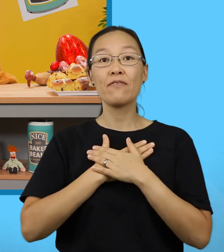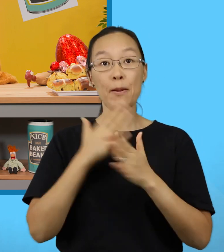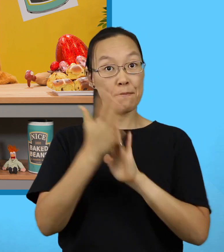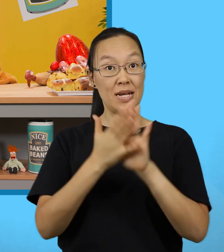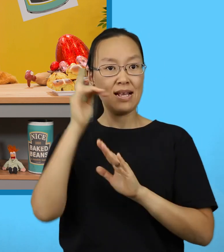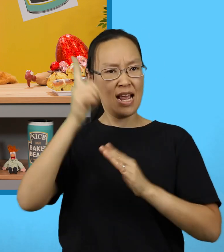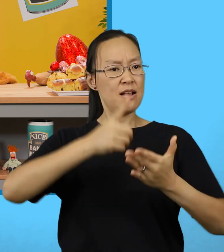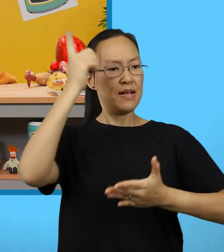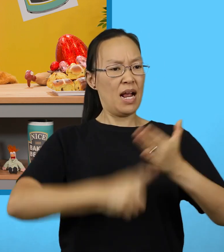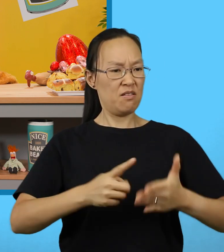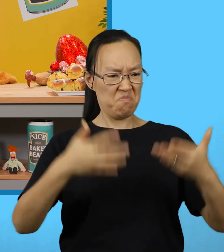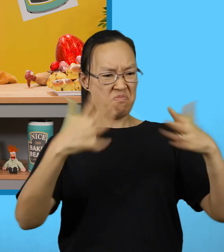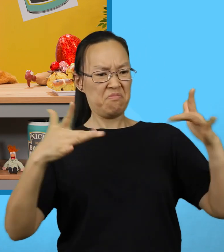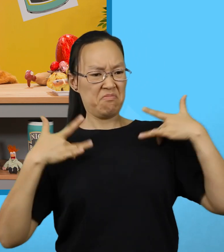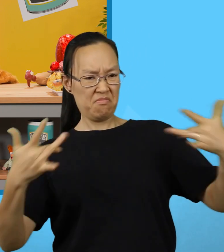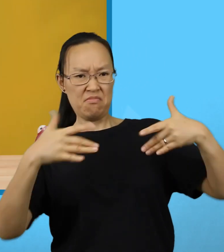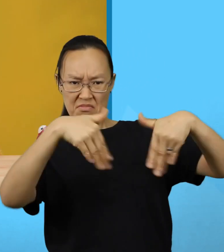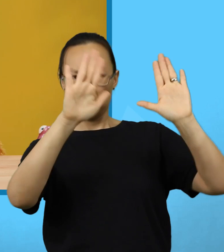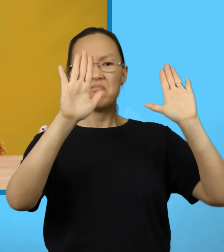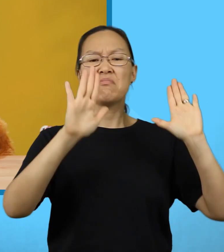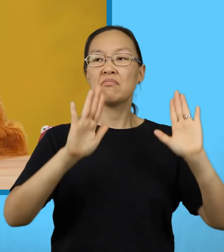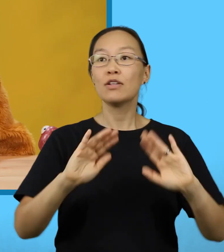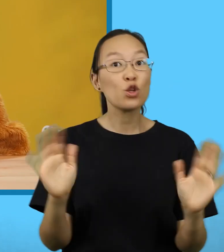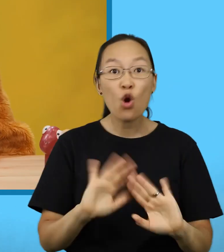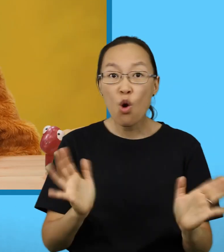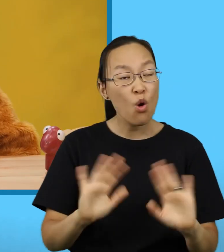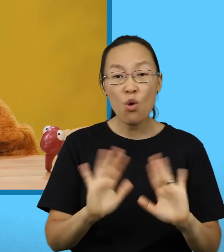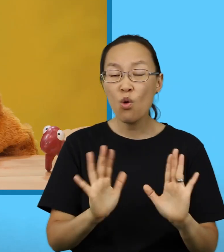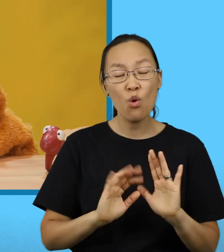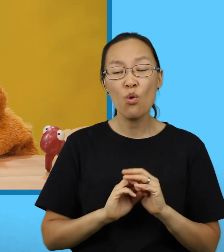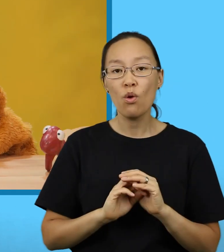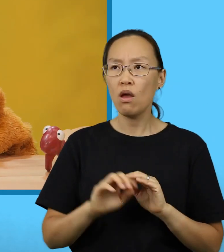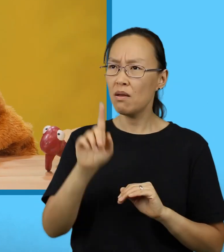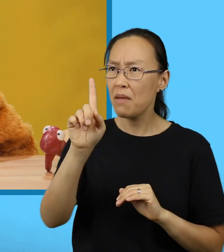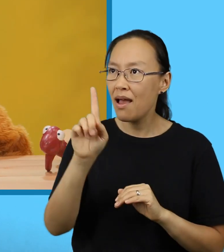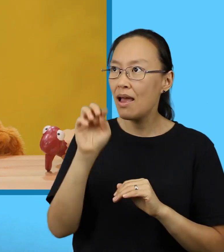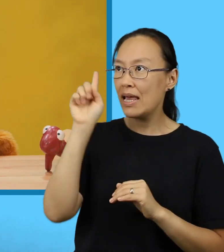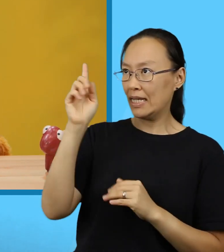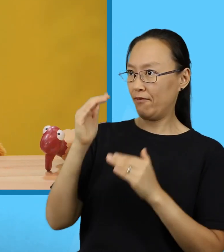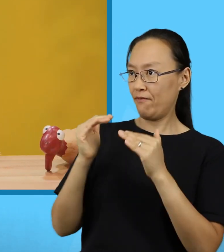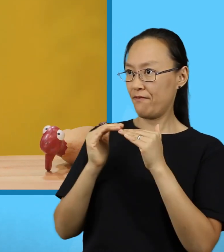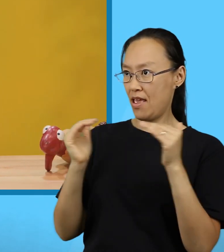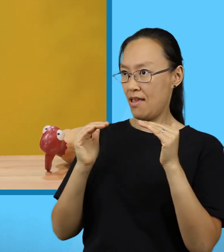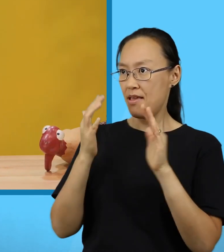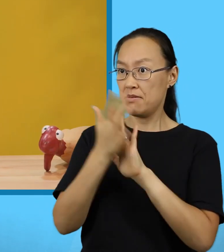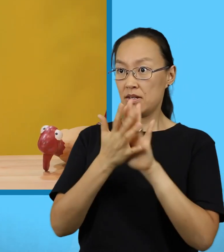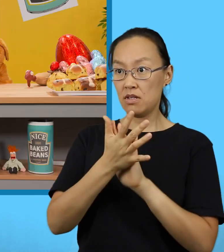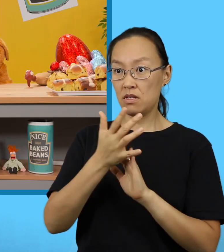and make us pay that price. But because He's all-fair, someone has to pay.